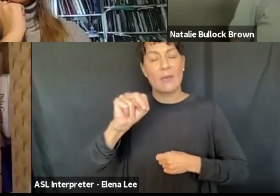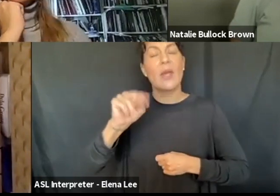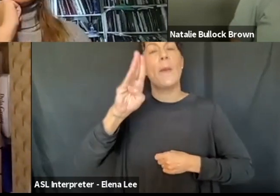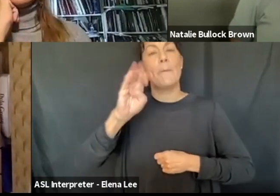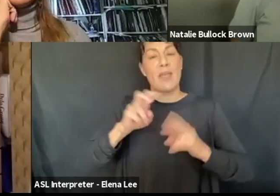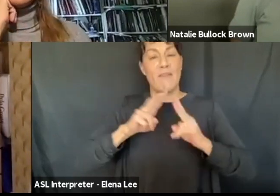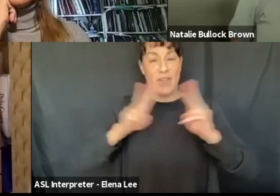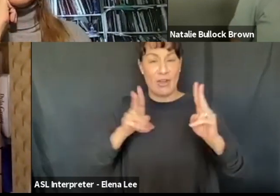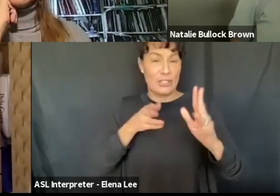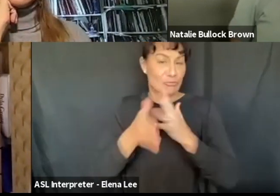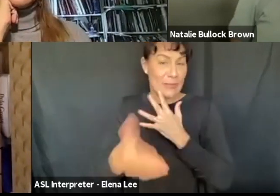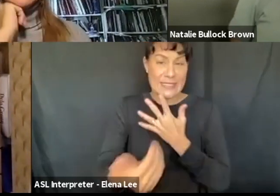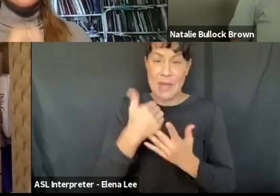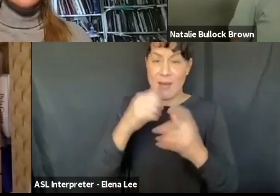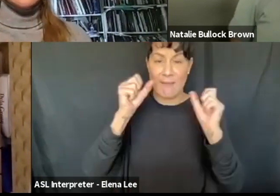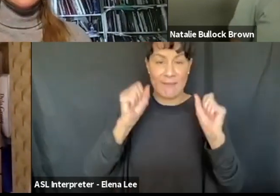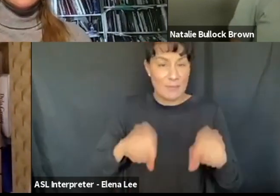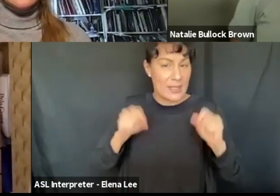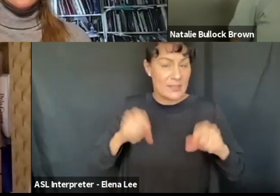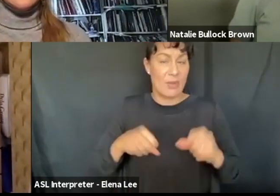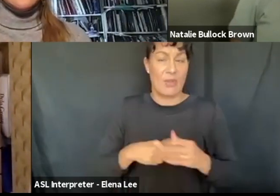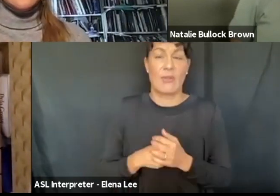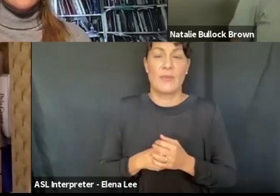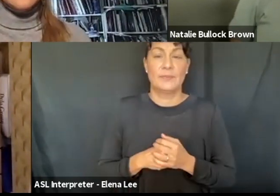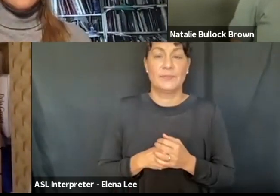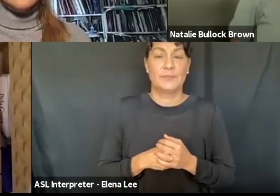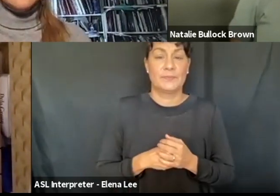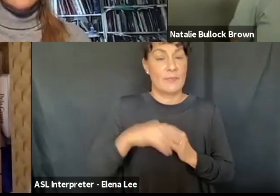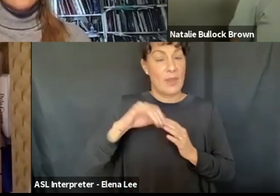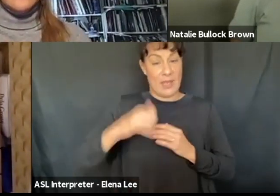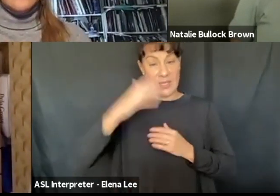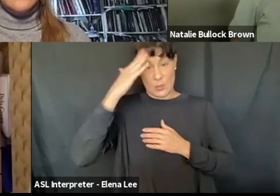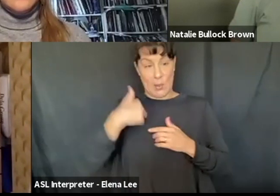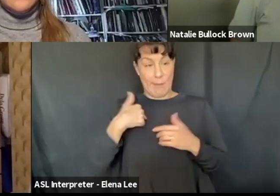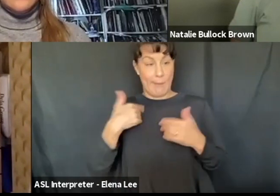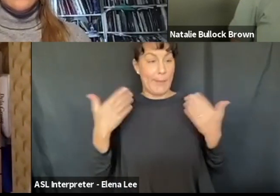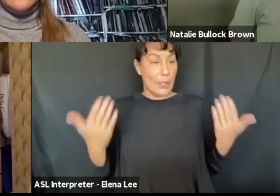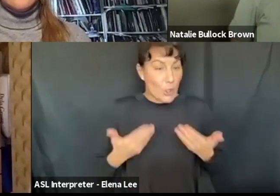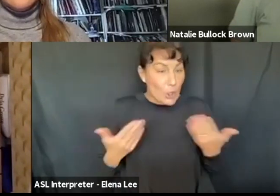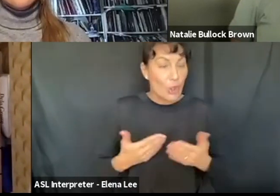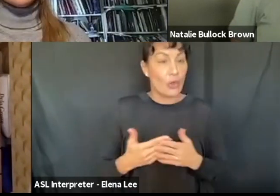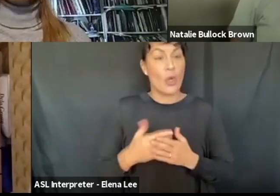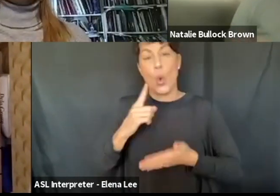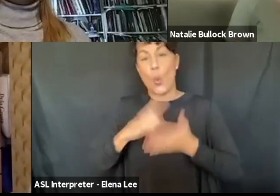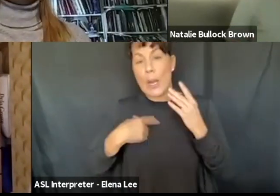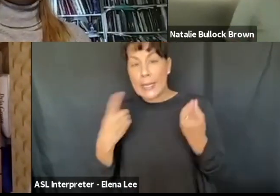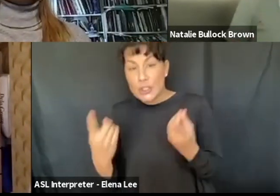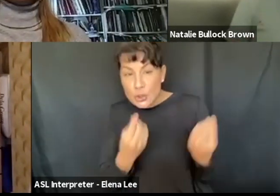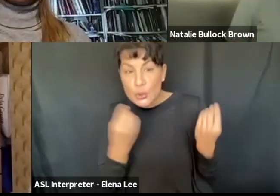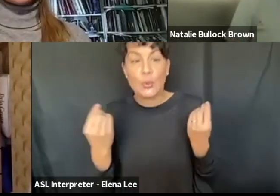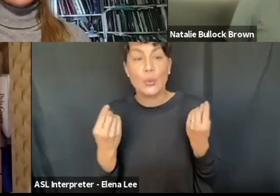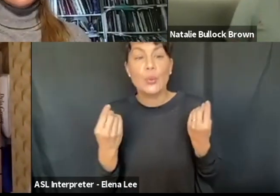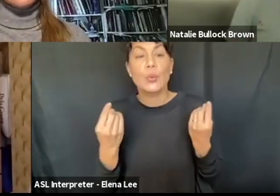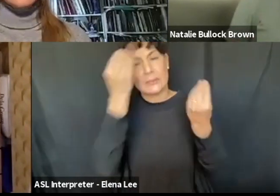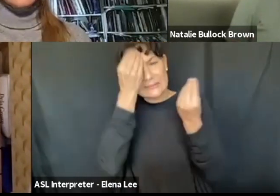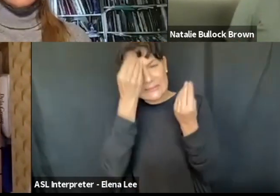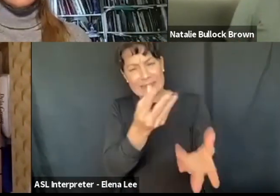I mean, it's really like, this is why I'm here, this is what I do. And then, if we can, sometimes we bring,